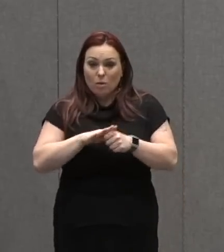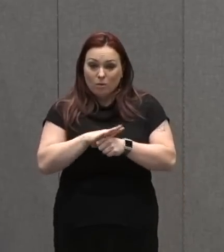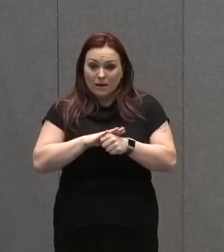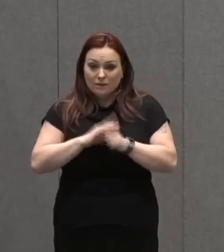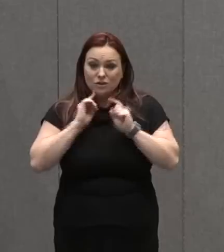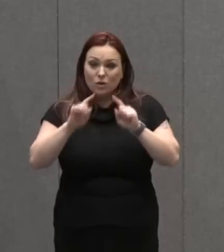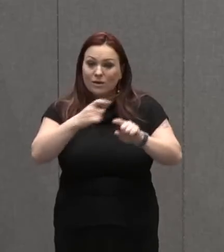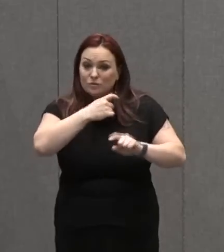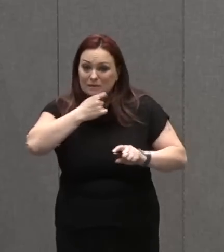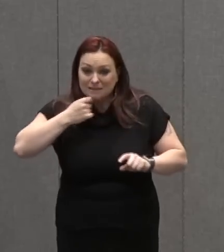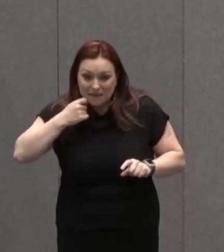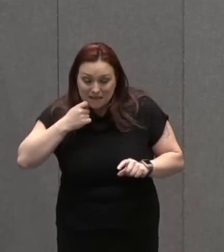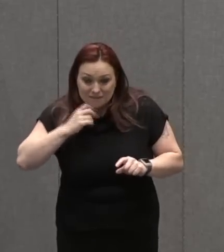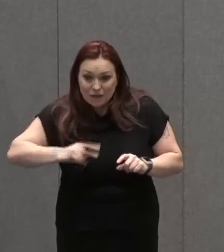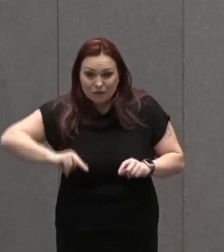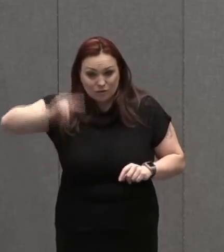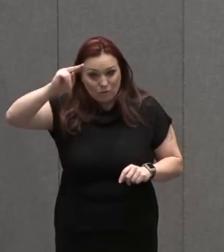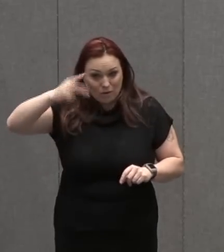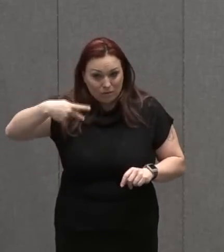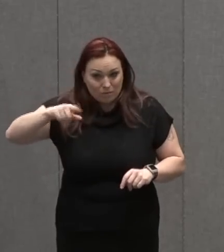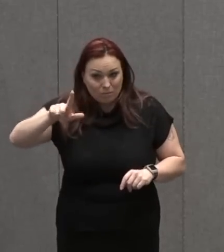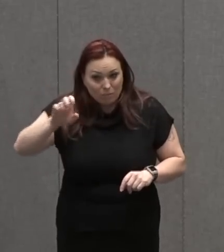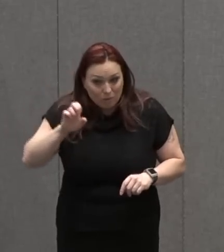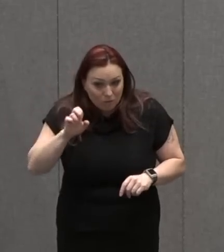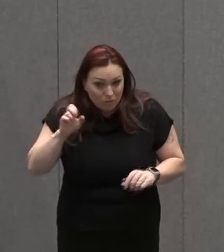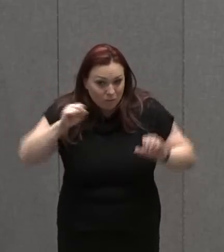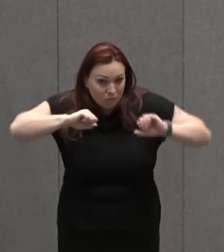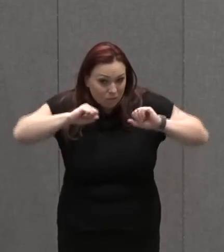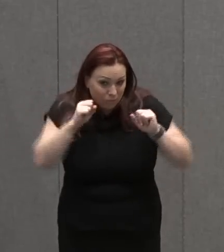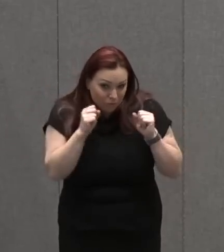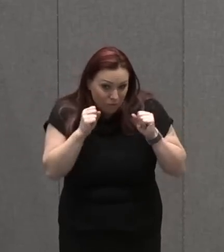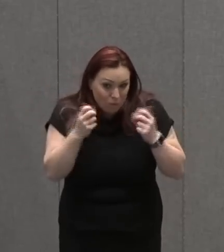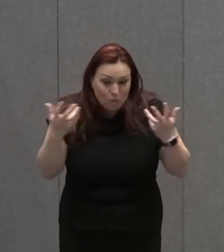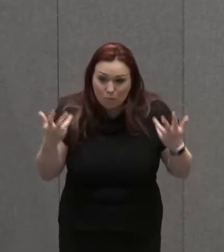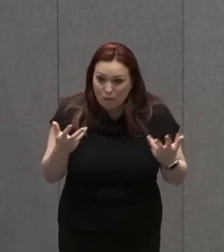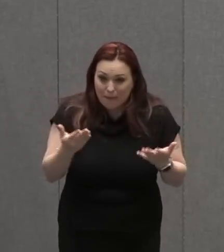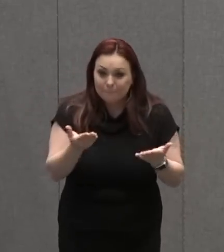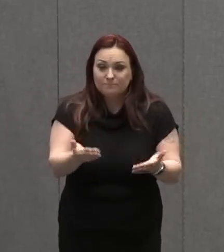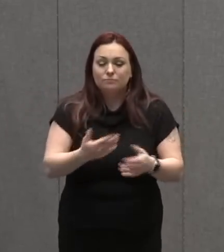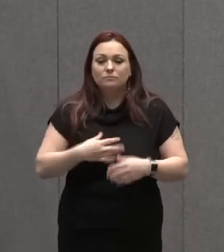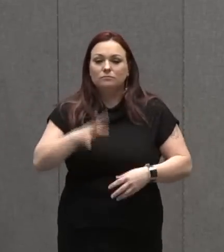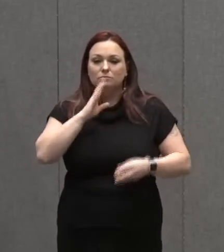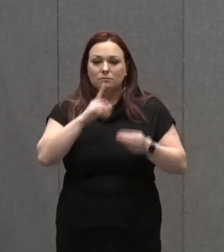going to visit the North Pole. We also talked about meteorologists,